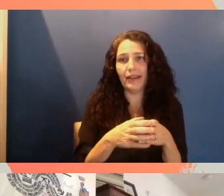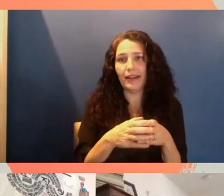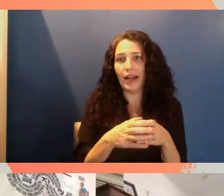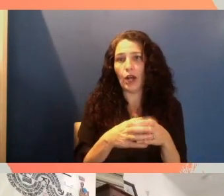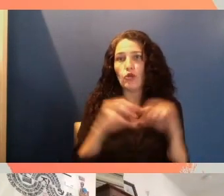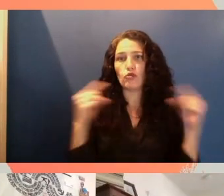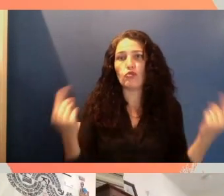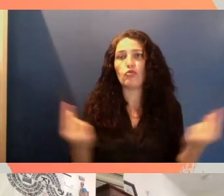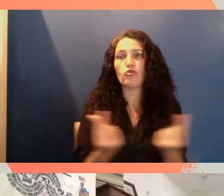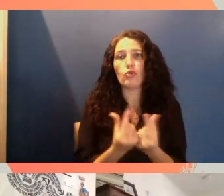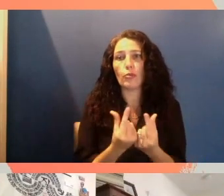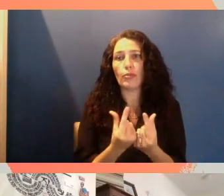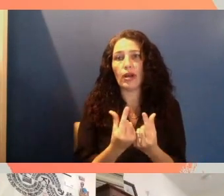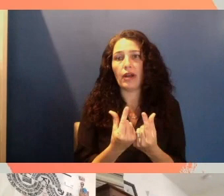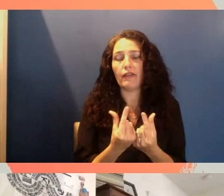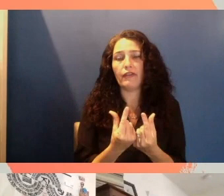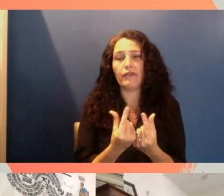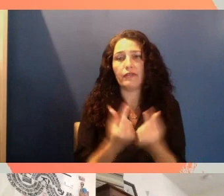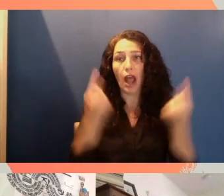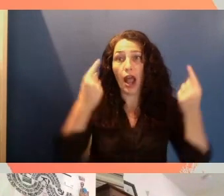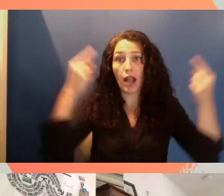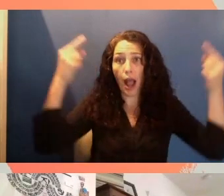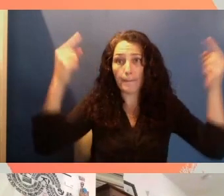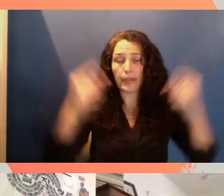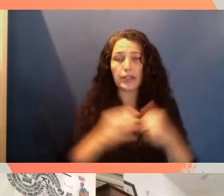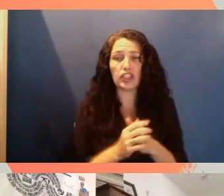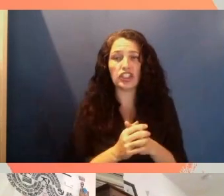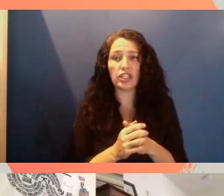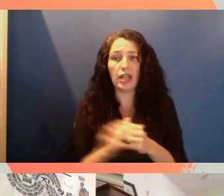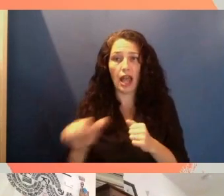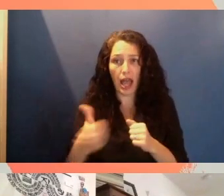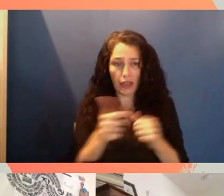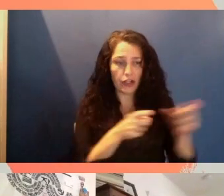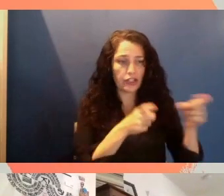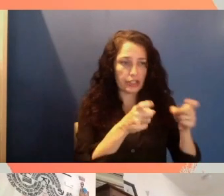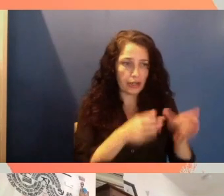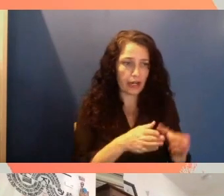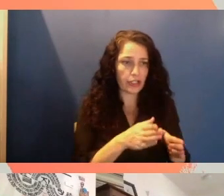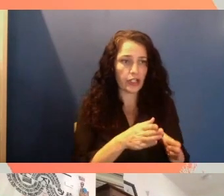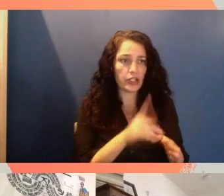of really accomplished other directors, documentary directors, also women of color